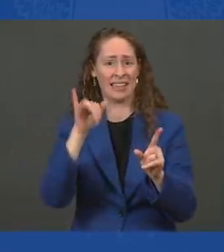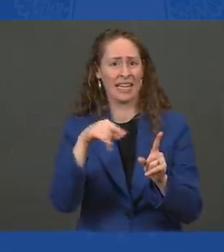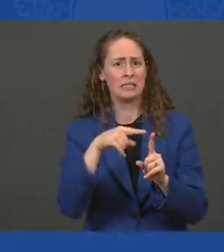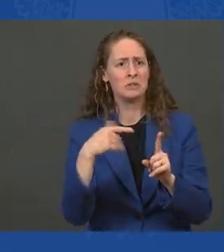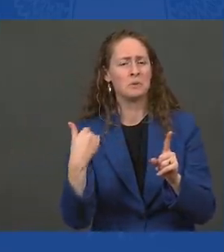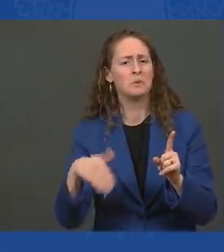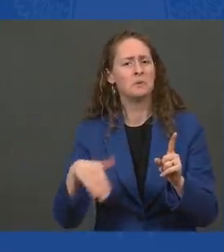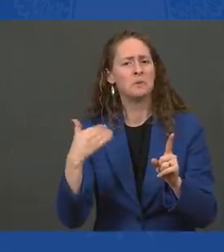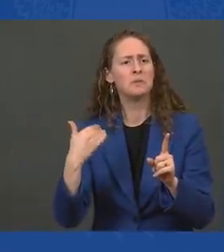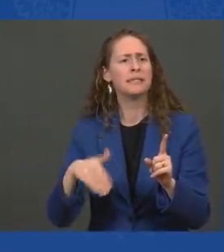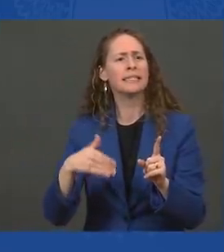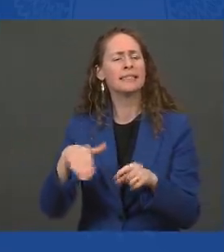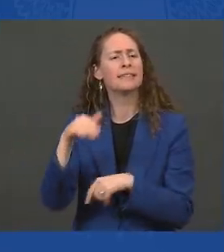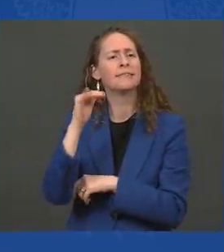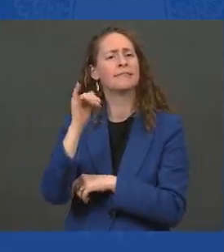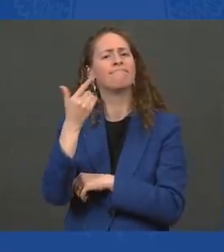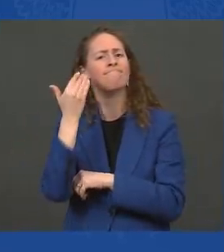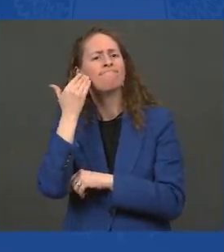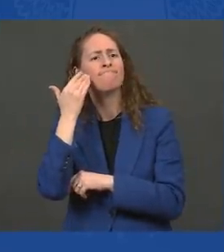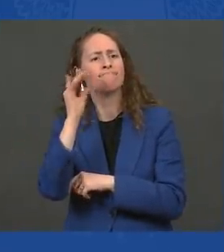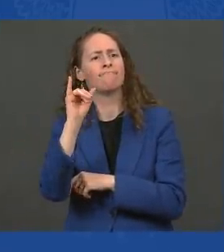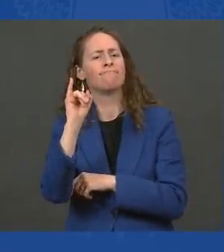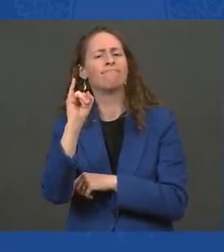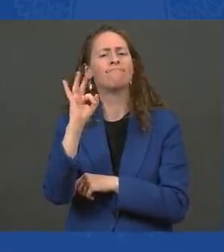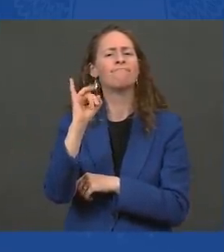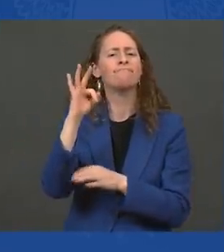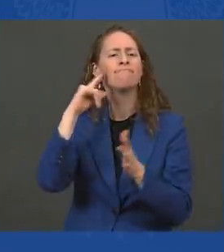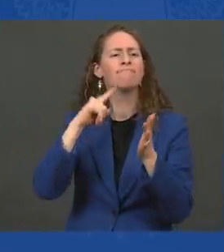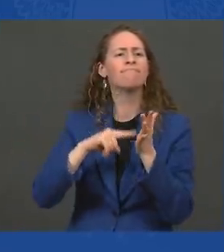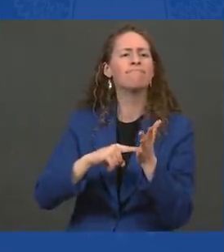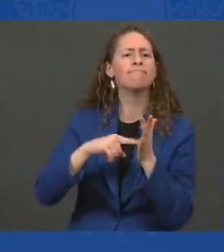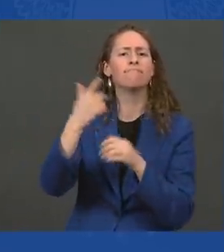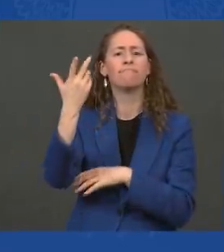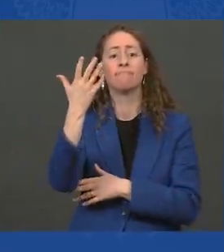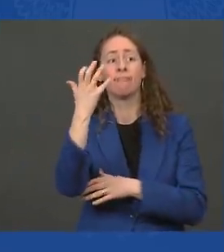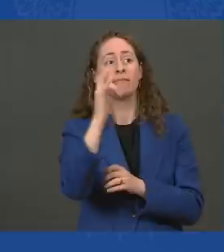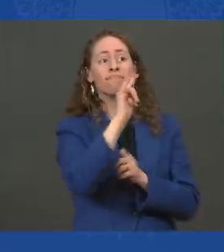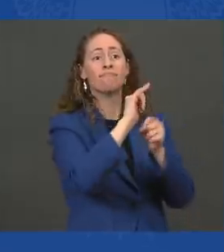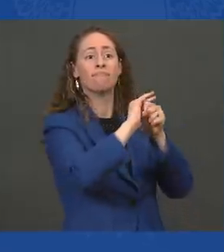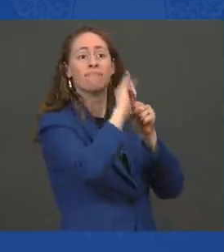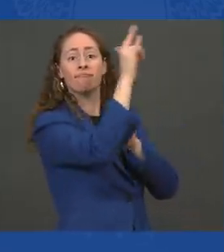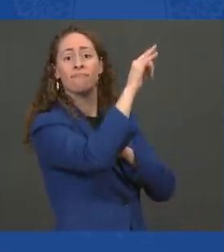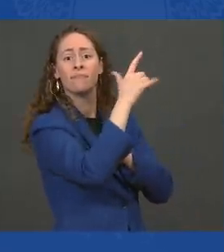But that's not -- I don't anticipate that at this point. And we'll see. We'll see where that works.